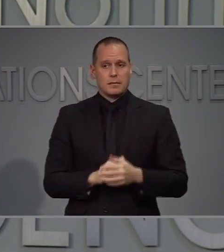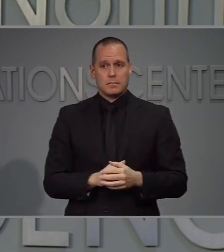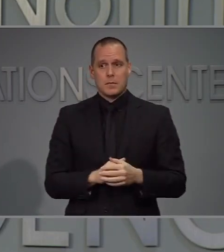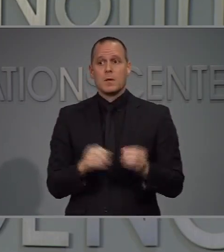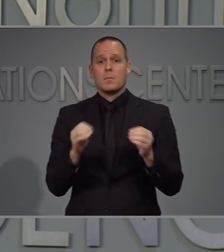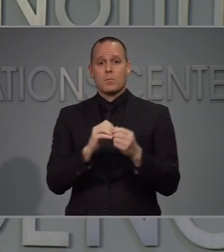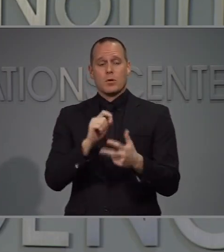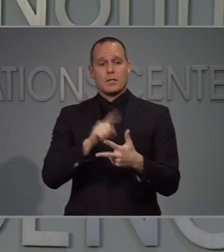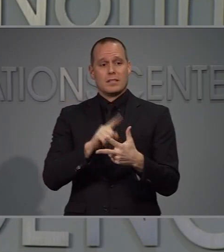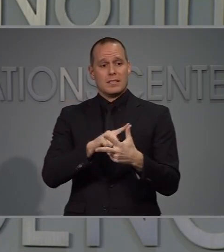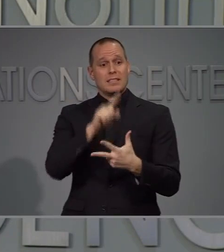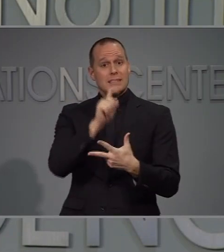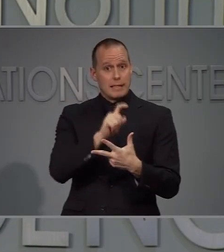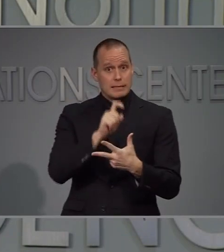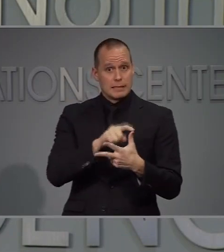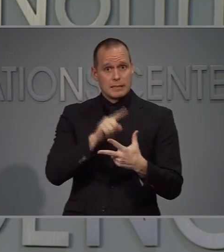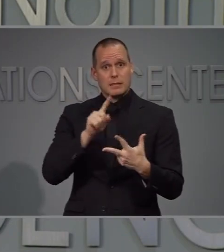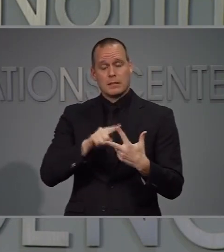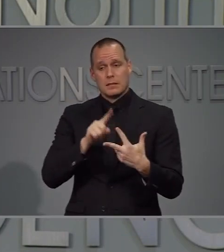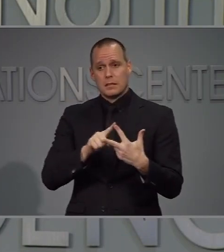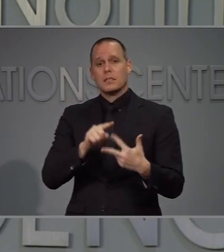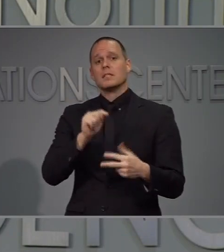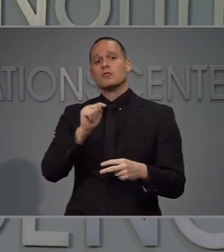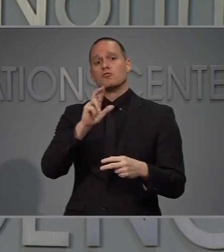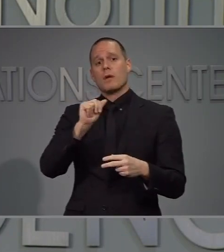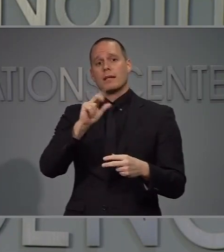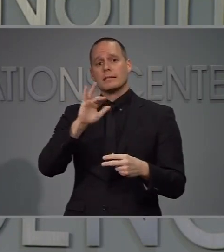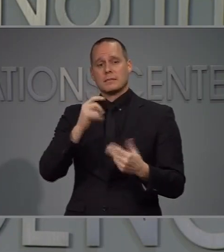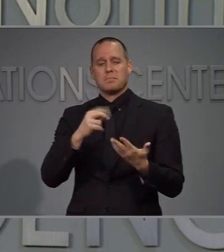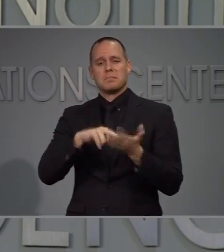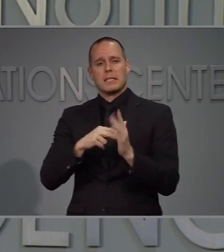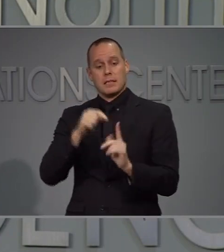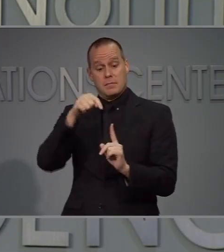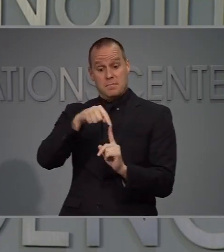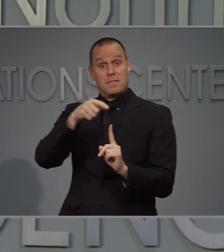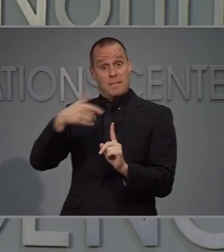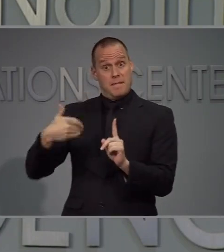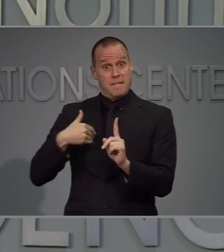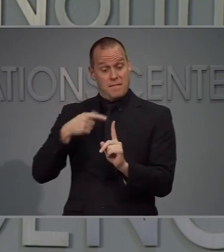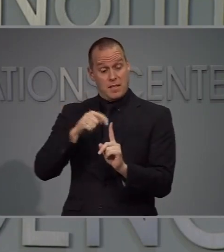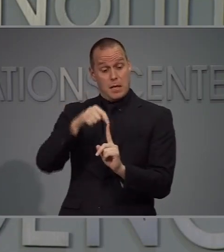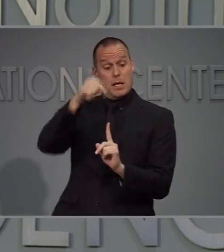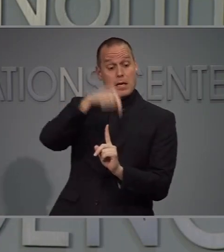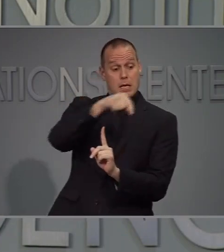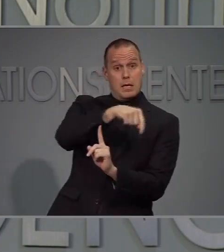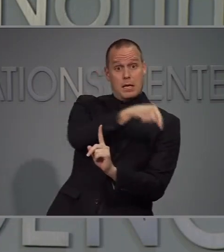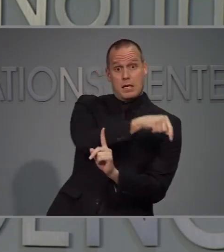GENERAL STEPS ON THE PATH FORWARD. WE NEED AN INCREASE IN TESTING. MORE TRACING.